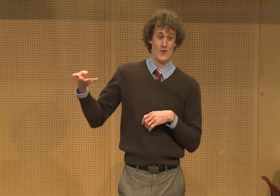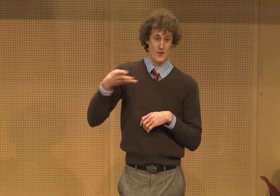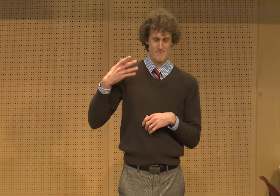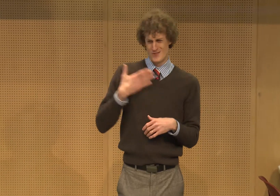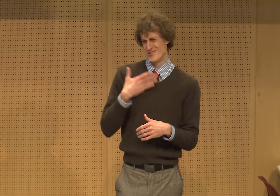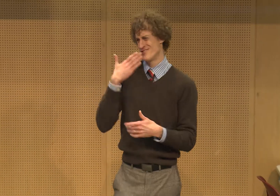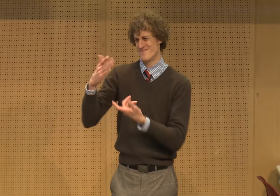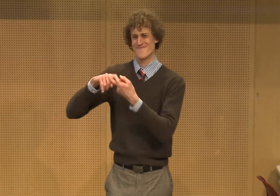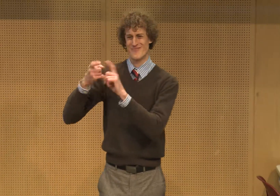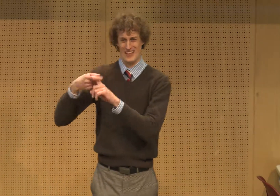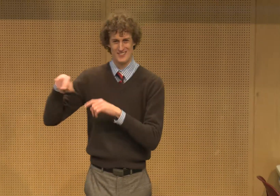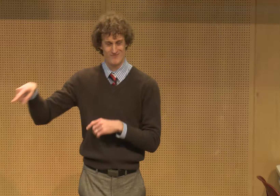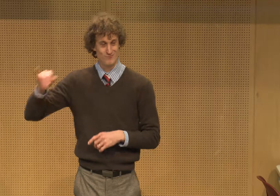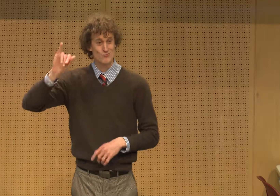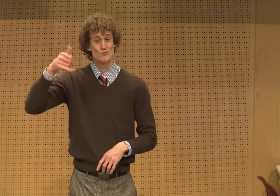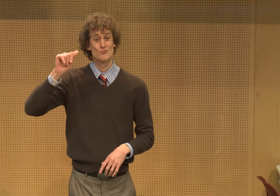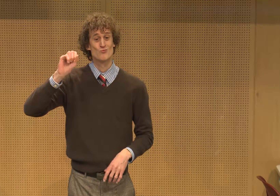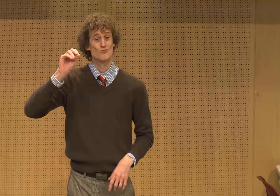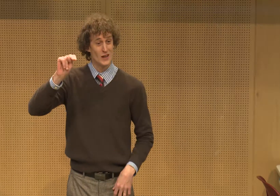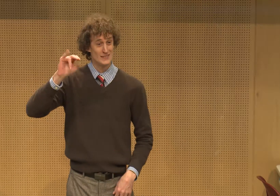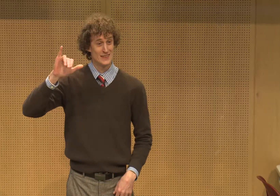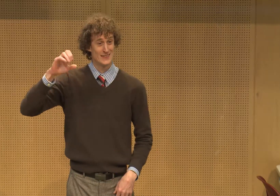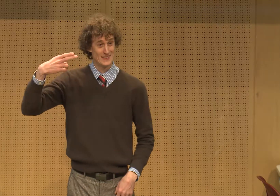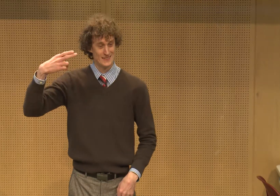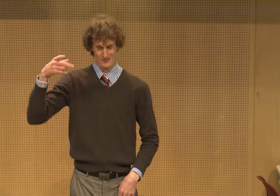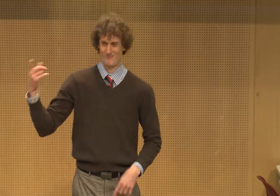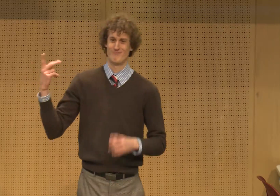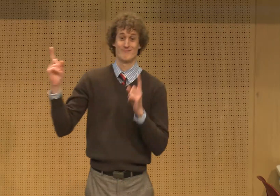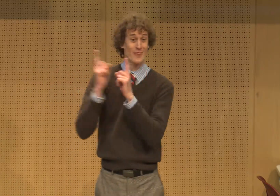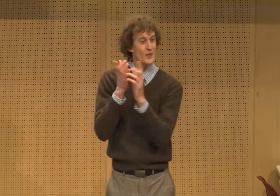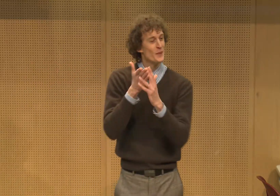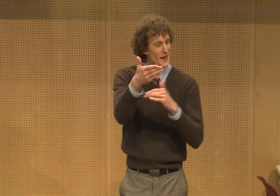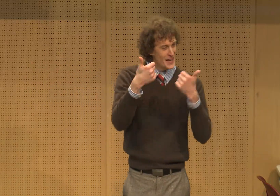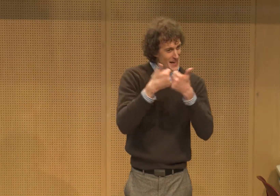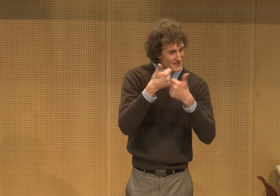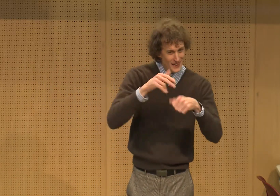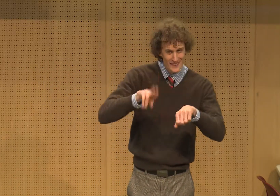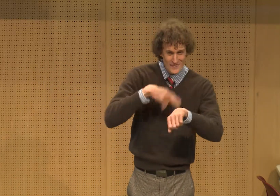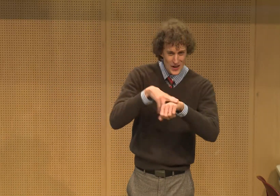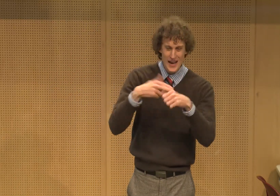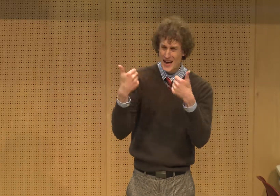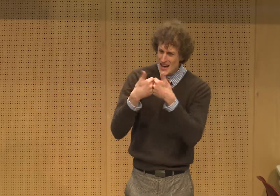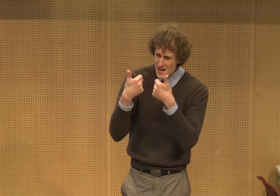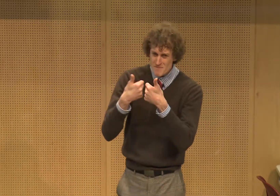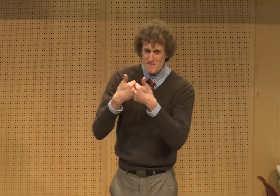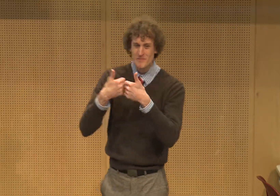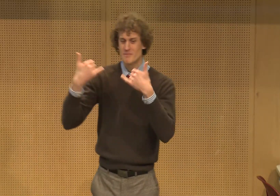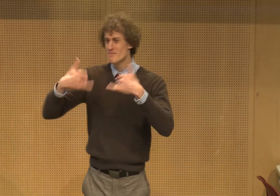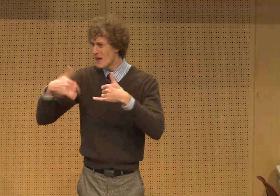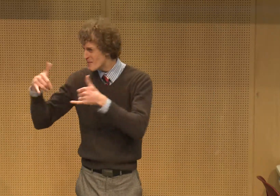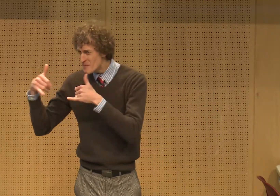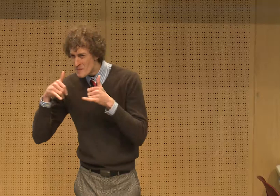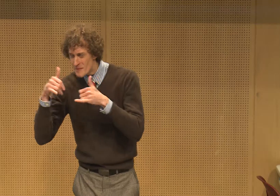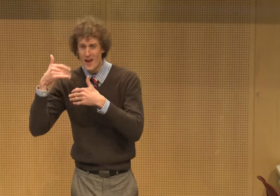and I got an idea along with 4 other people: John Yeh, Jason Yeh,